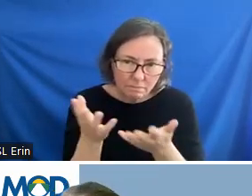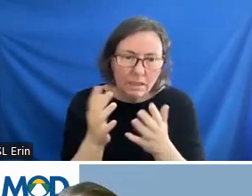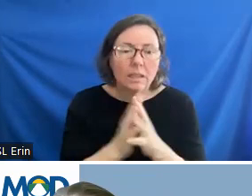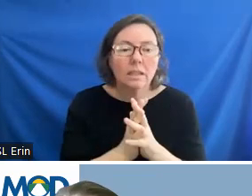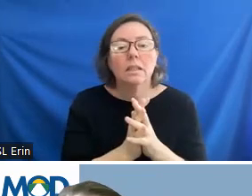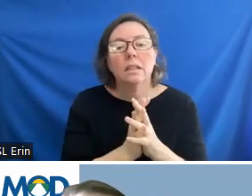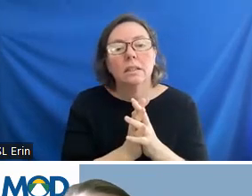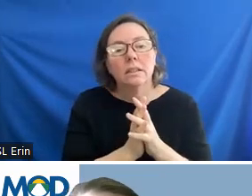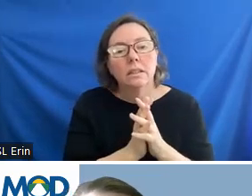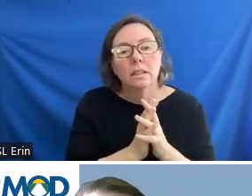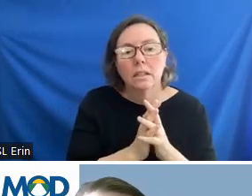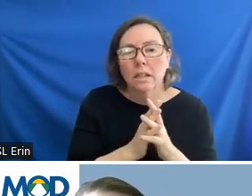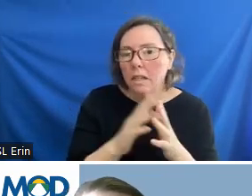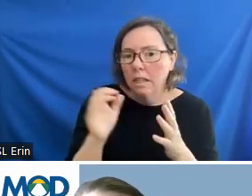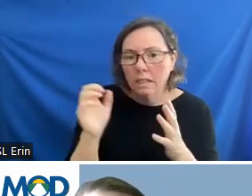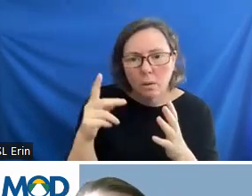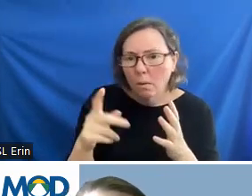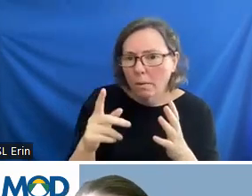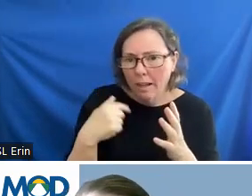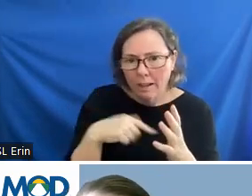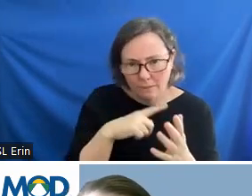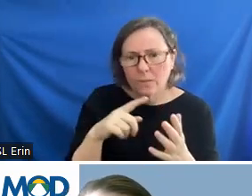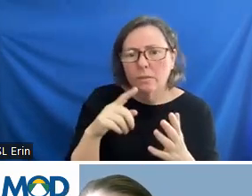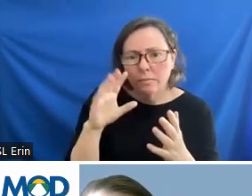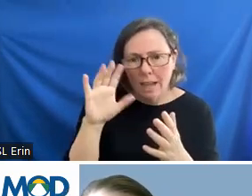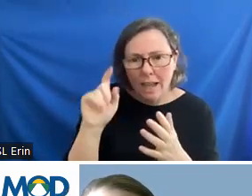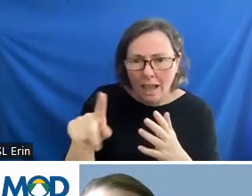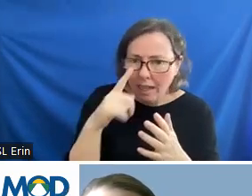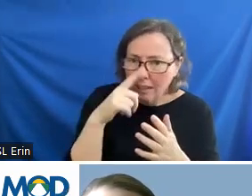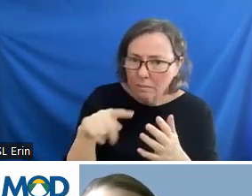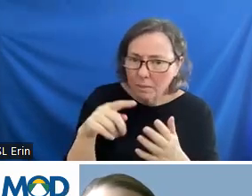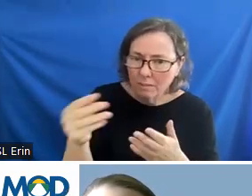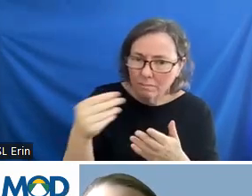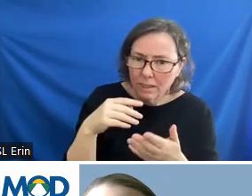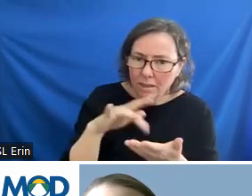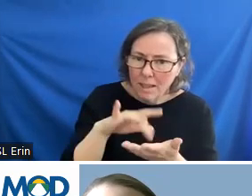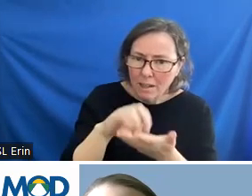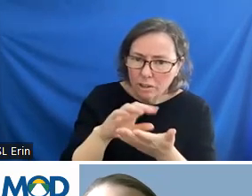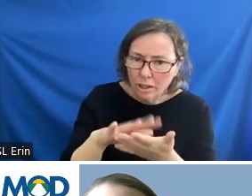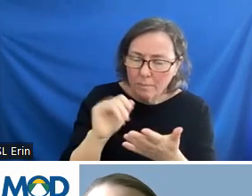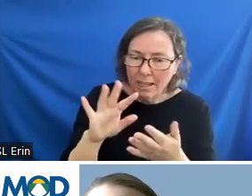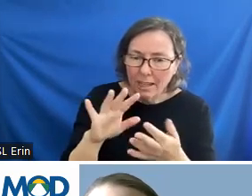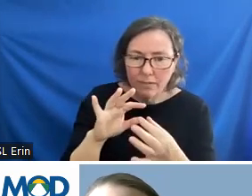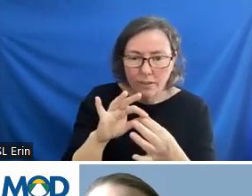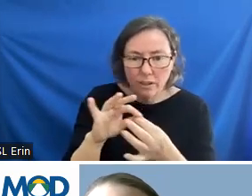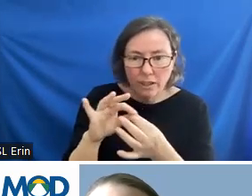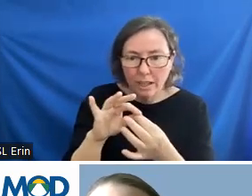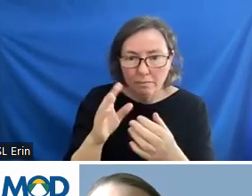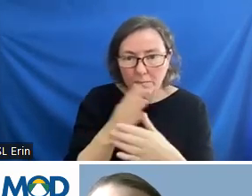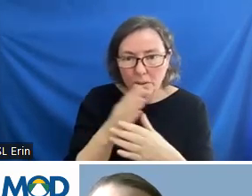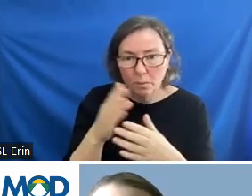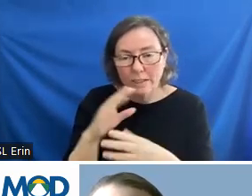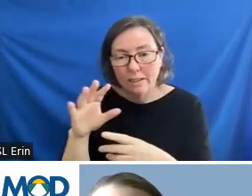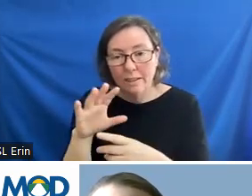always okay to ask for medical documentation, if the relationship between the employee's